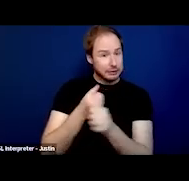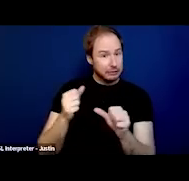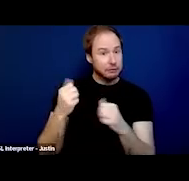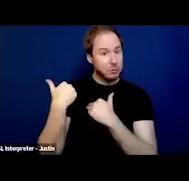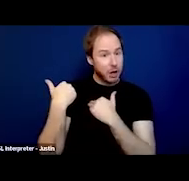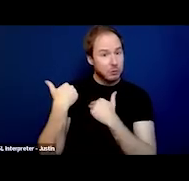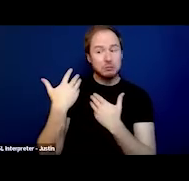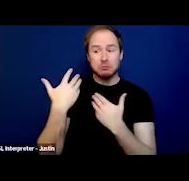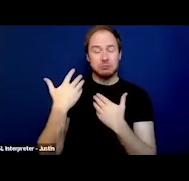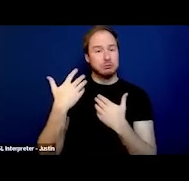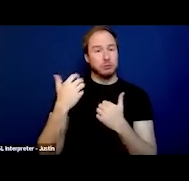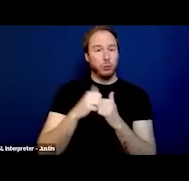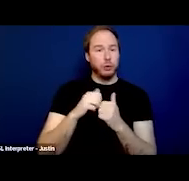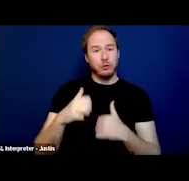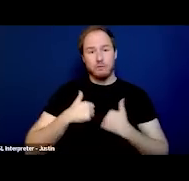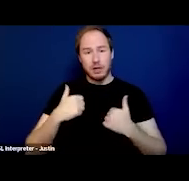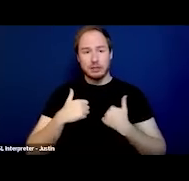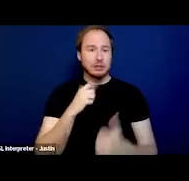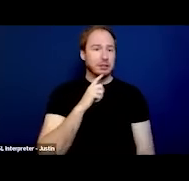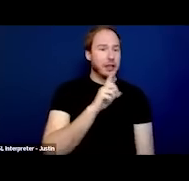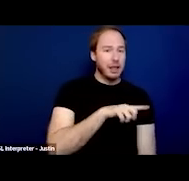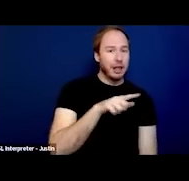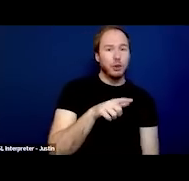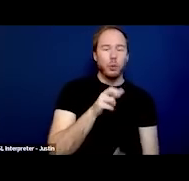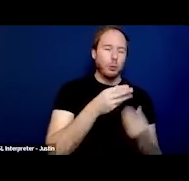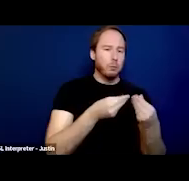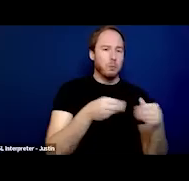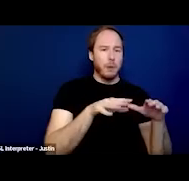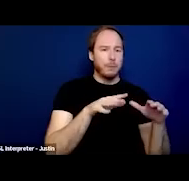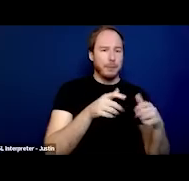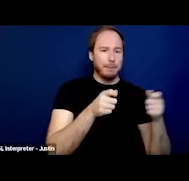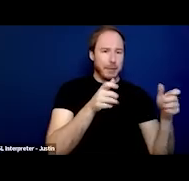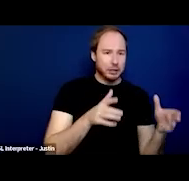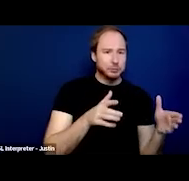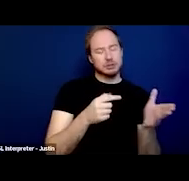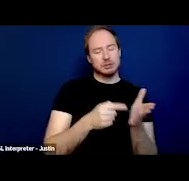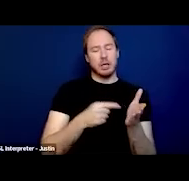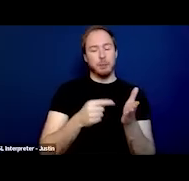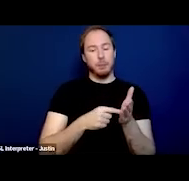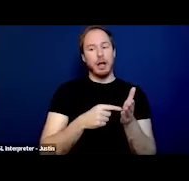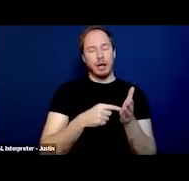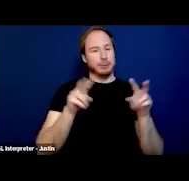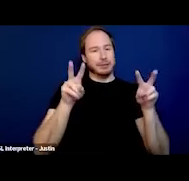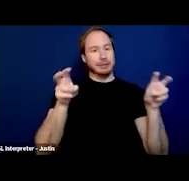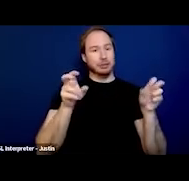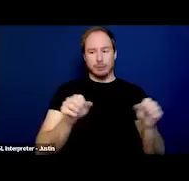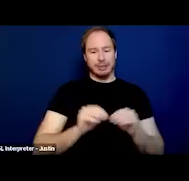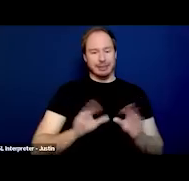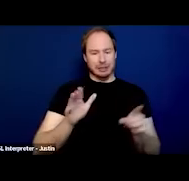residents, landlords, property management. Sometimes the issues are clear, but again, sometimes these issues